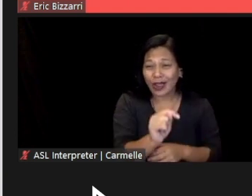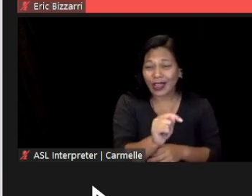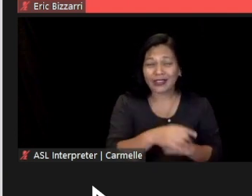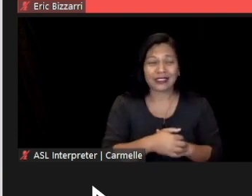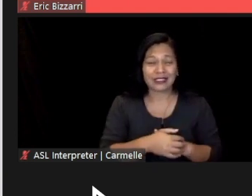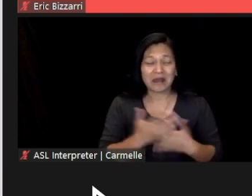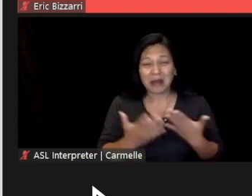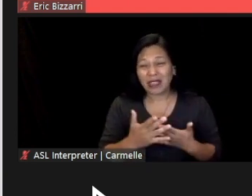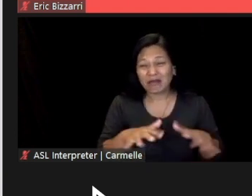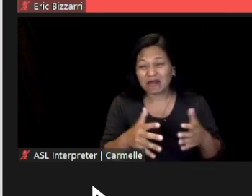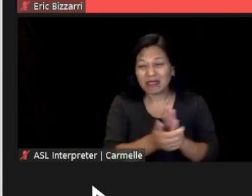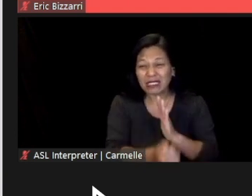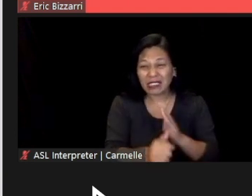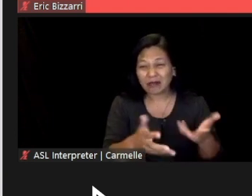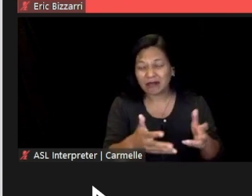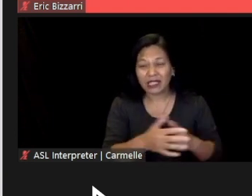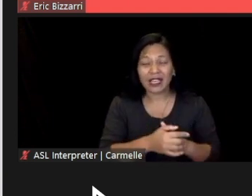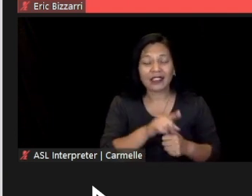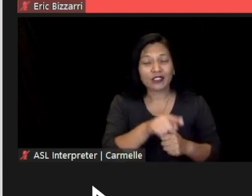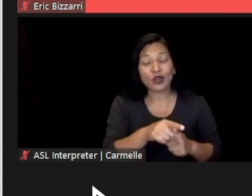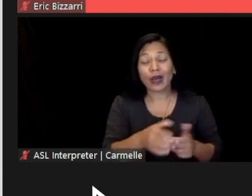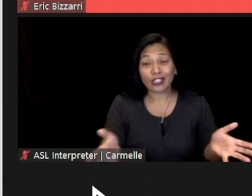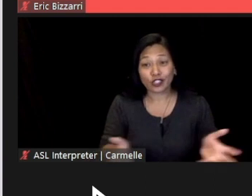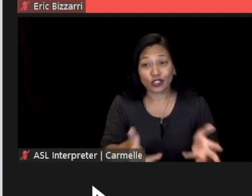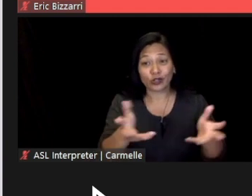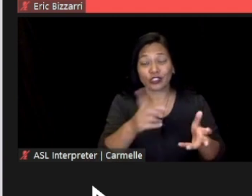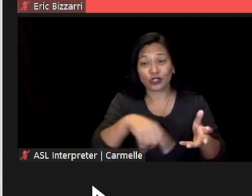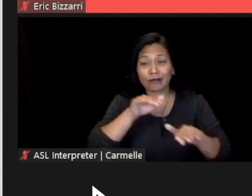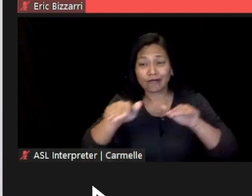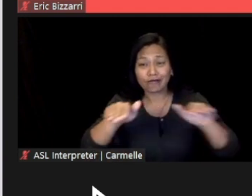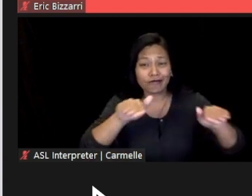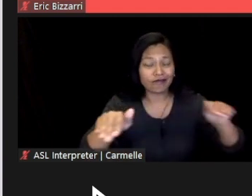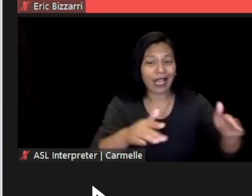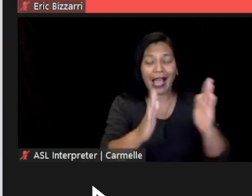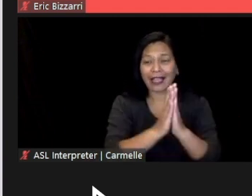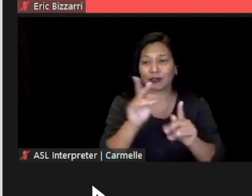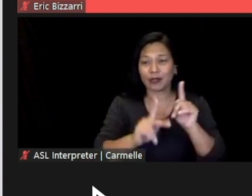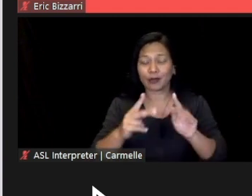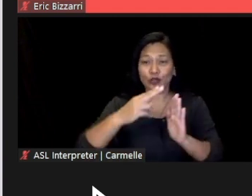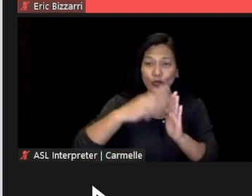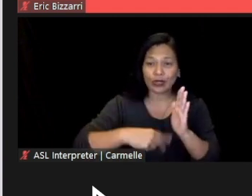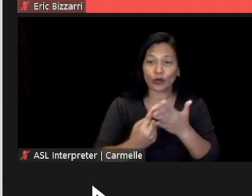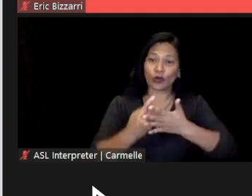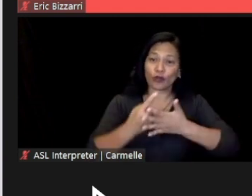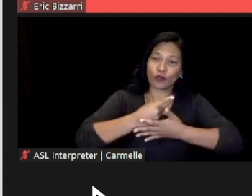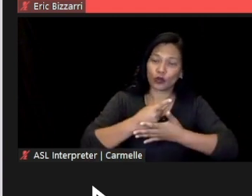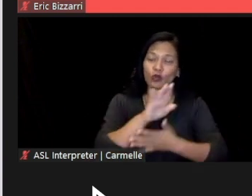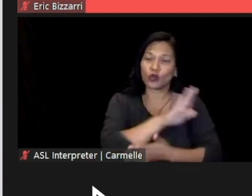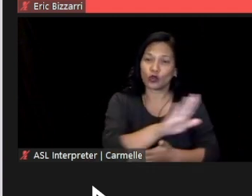be better to a) if you're going to do it, get everyone, family, friends to vette your application and give you criticism